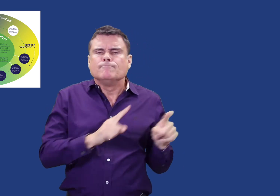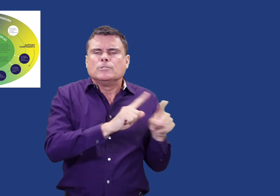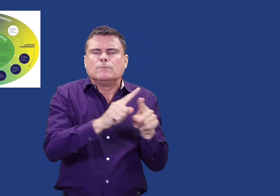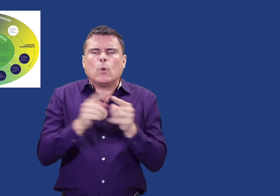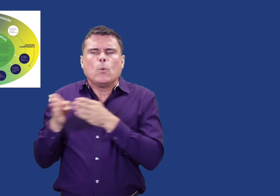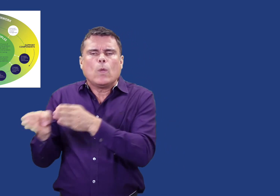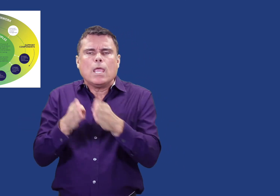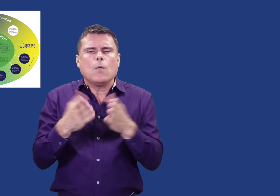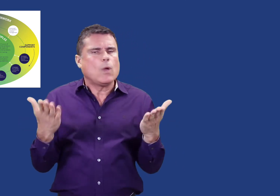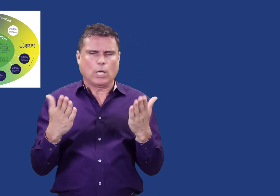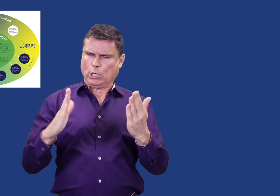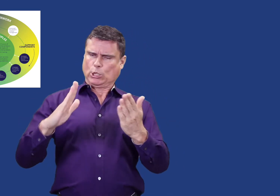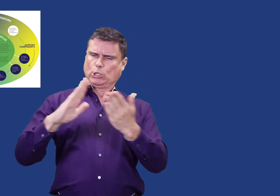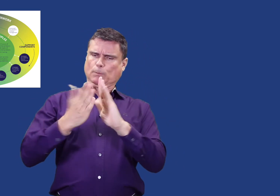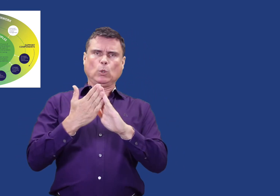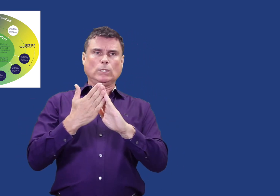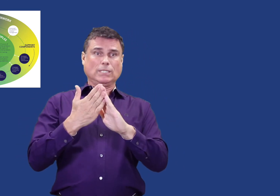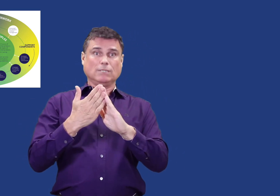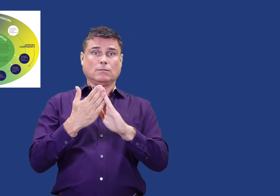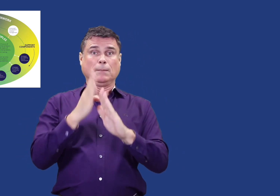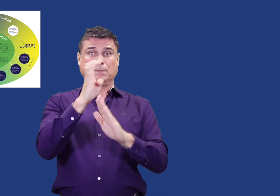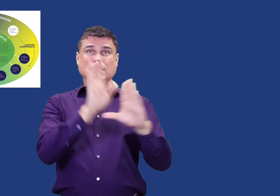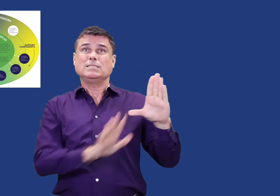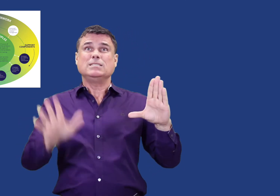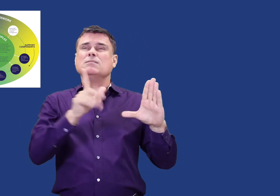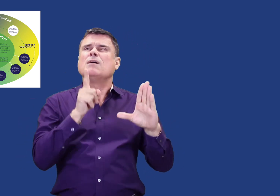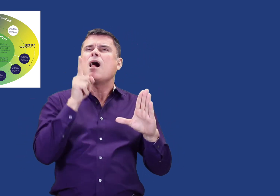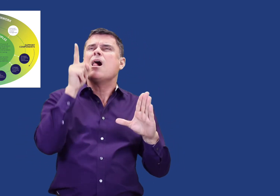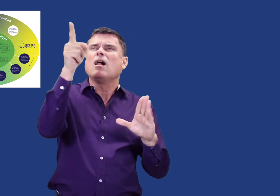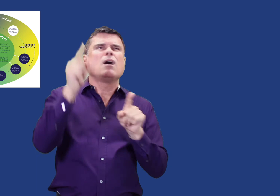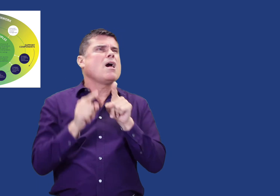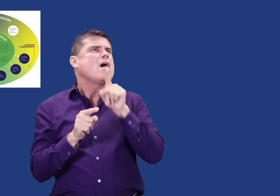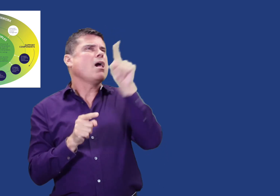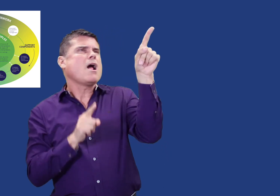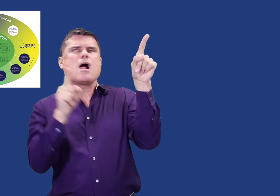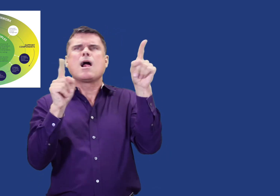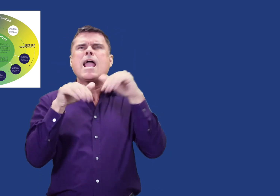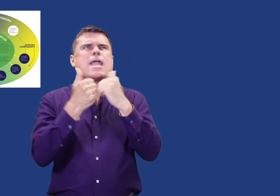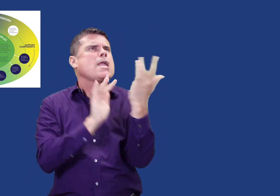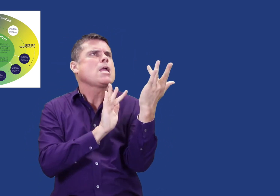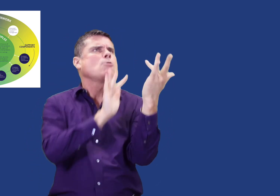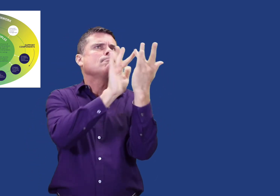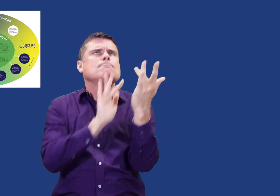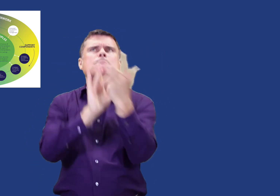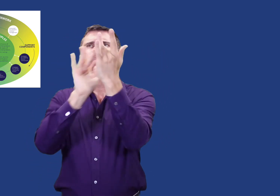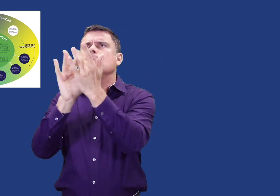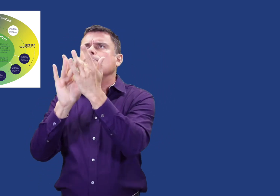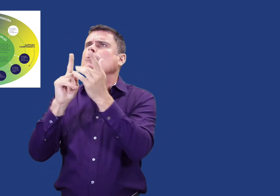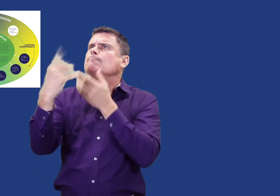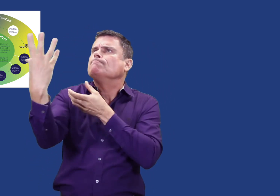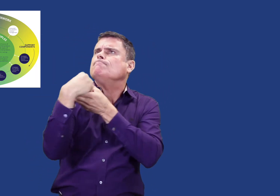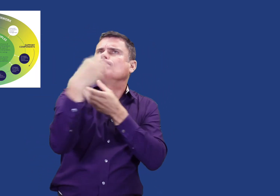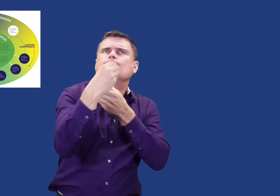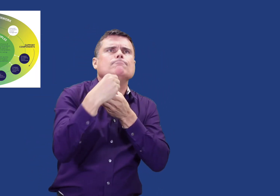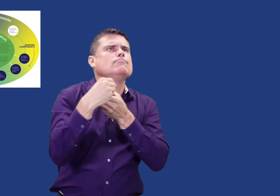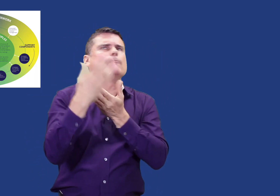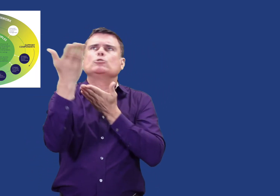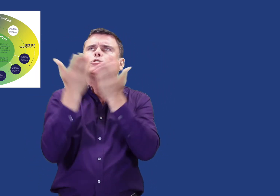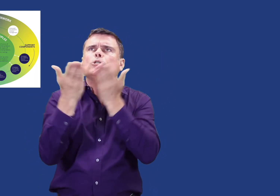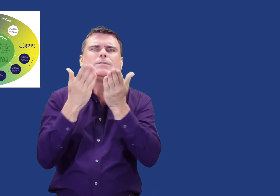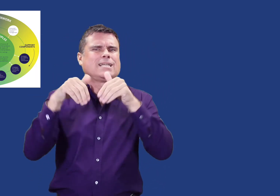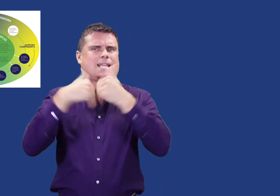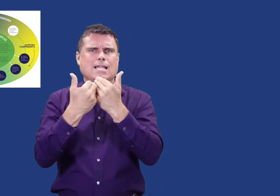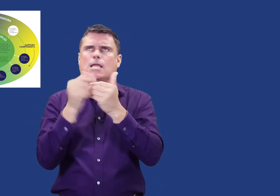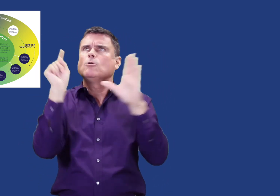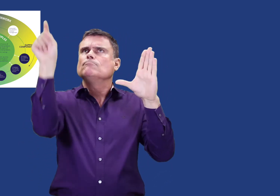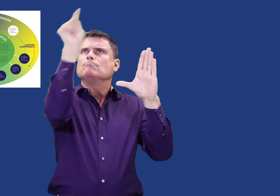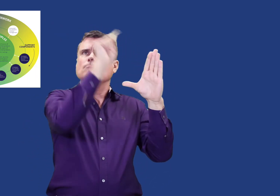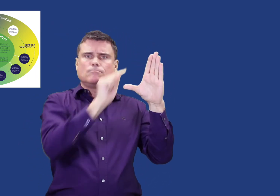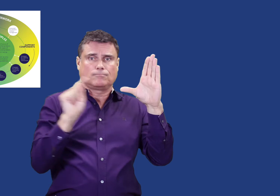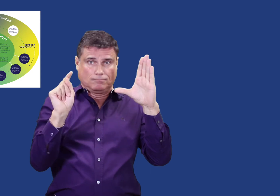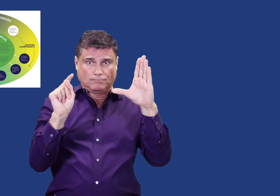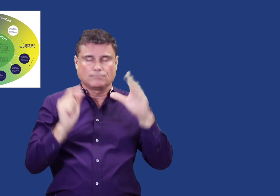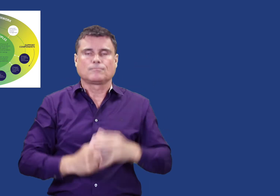STRATEGIES FOR REMOTE COMMUNITY ACCESS.